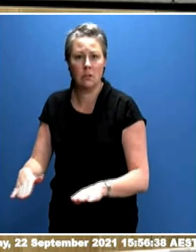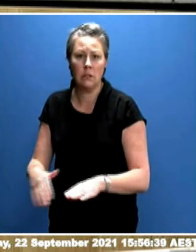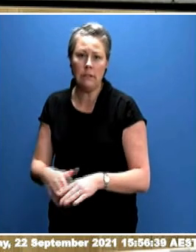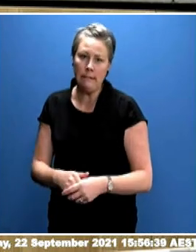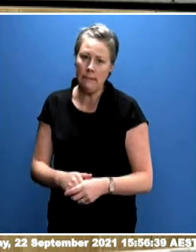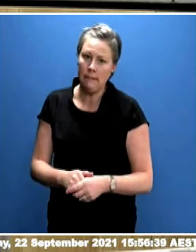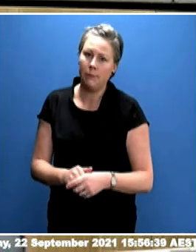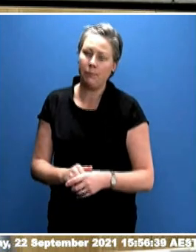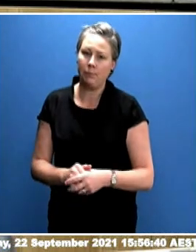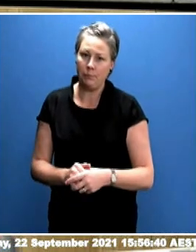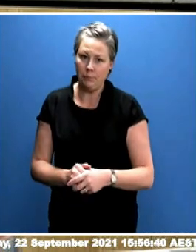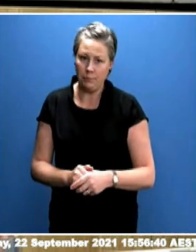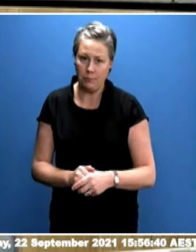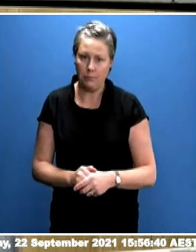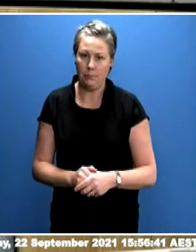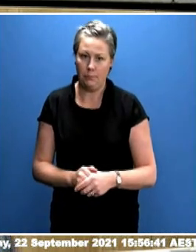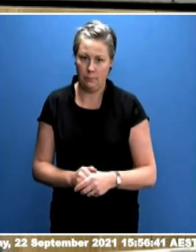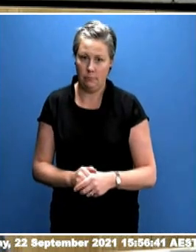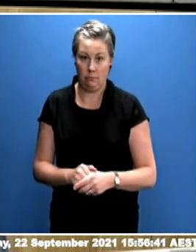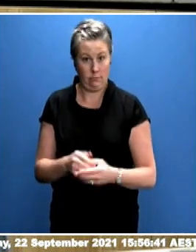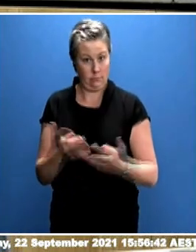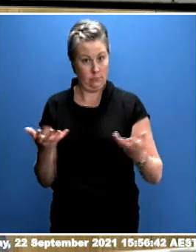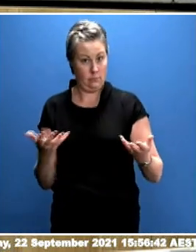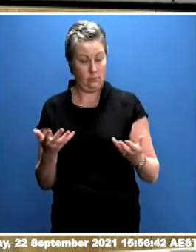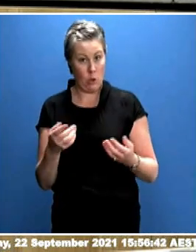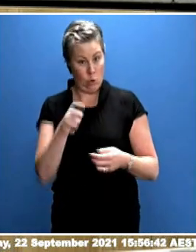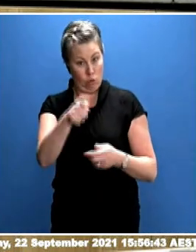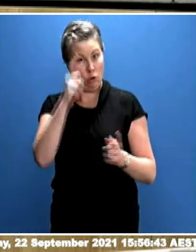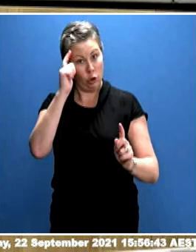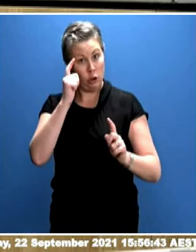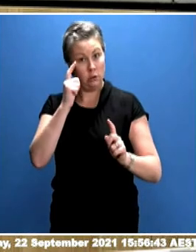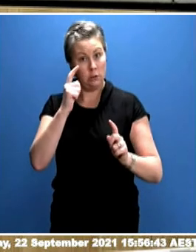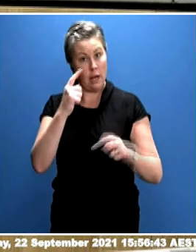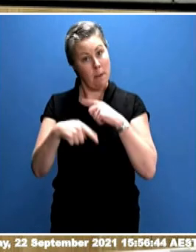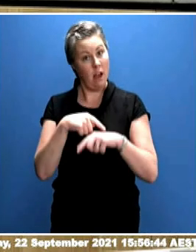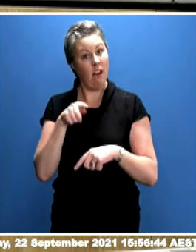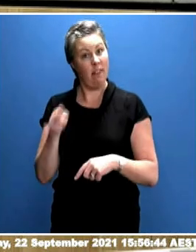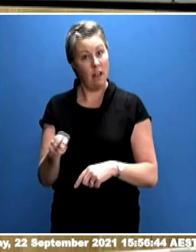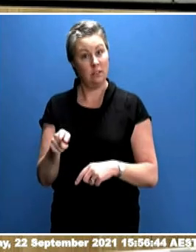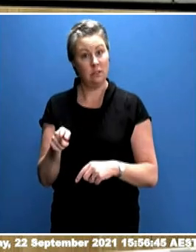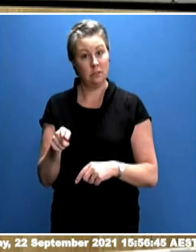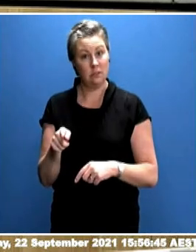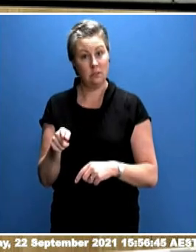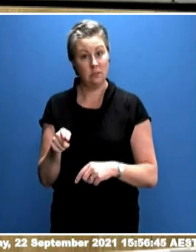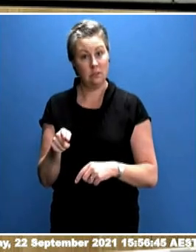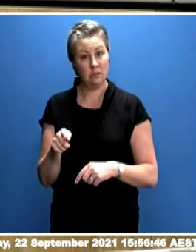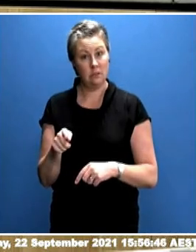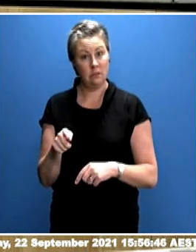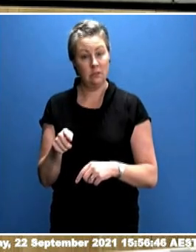Is that something which is of concern to the Department and particularly to those that work there in the Centre with the children?